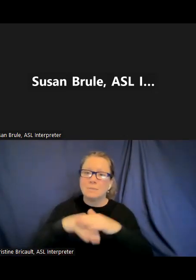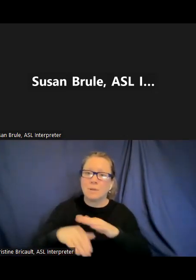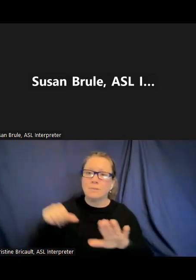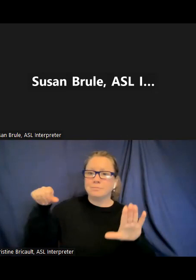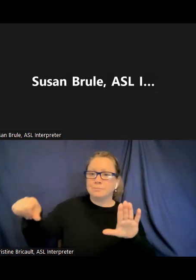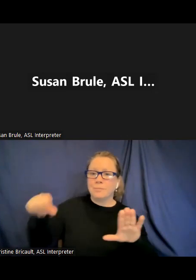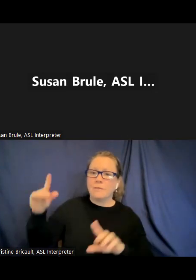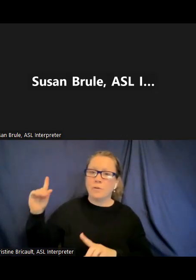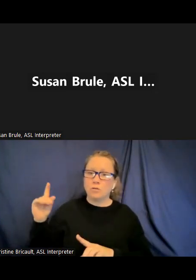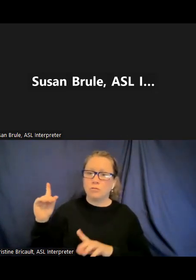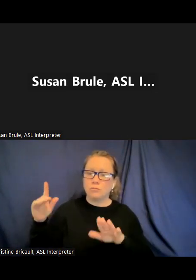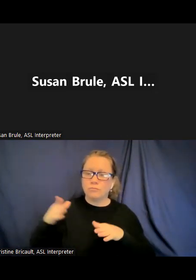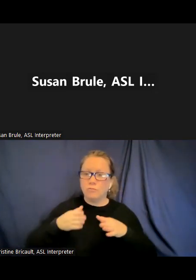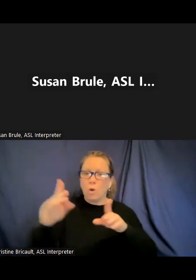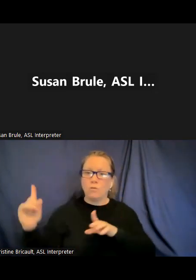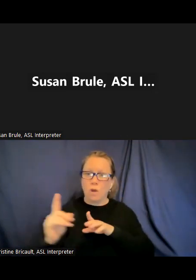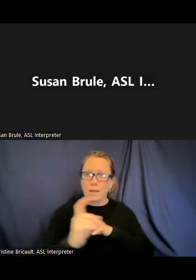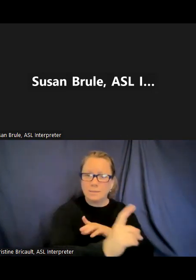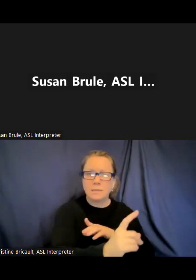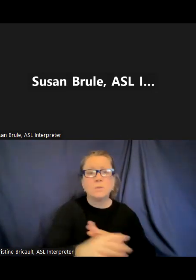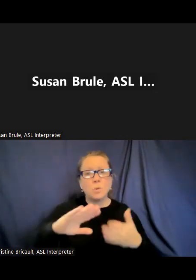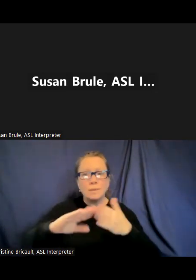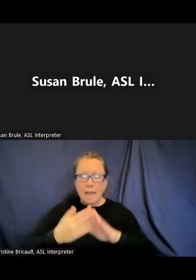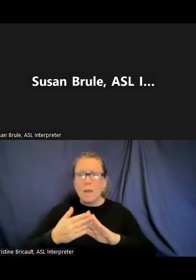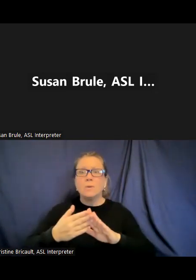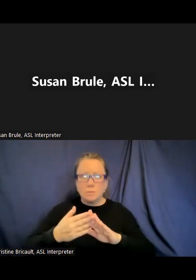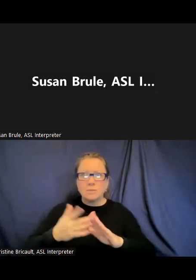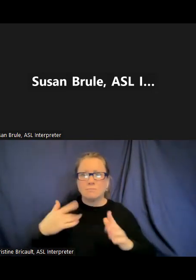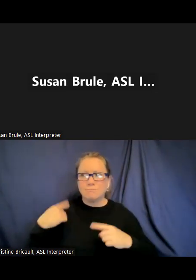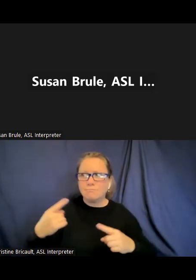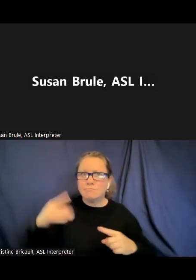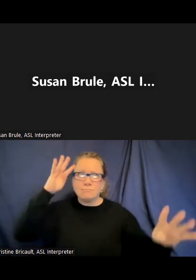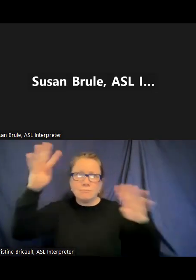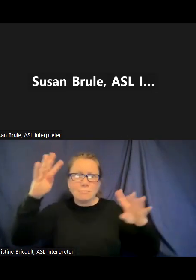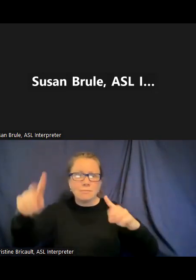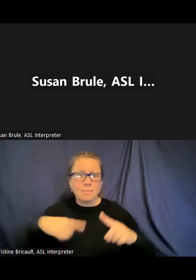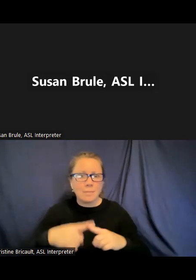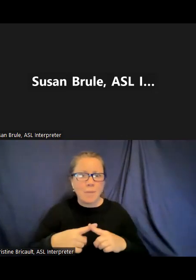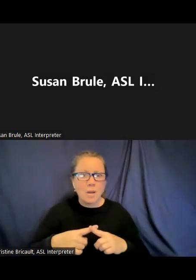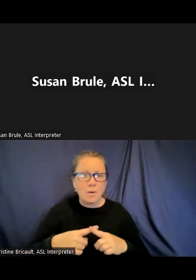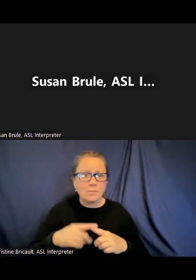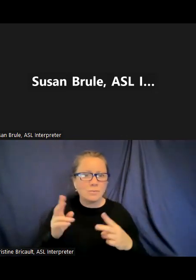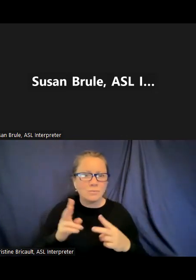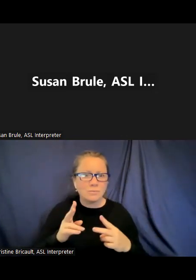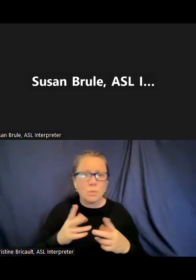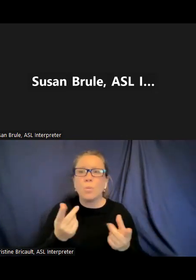So, you know, towns are pretty creative about what -- when I say towns I mean cities too. Sorry to the cities out there.